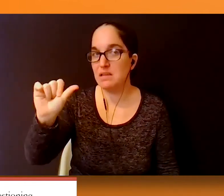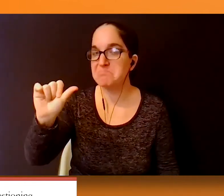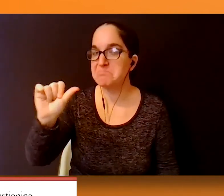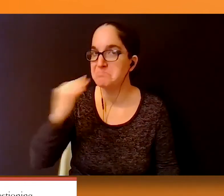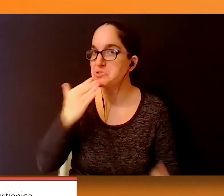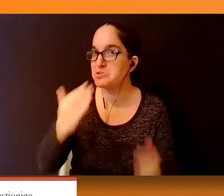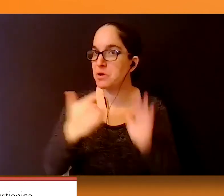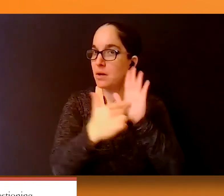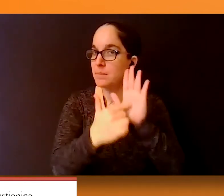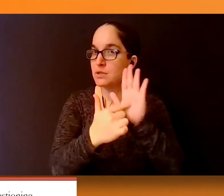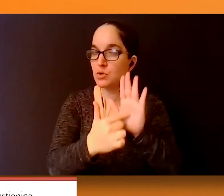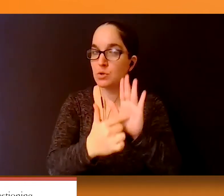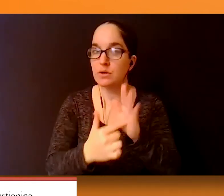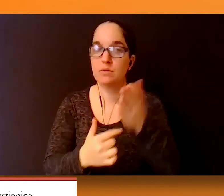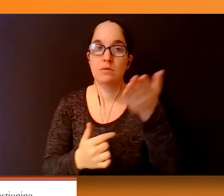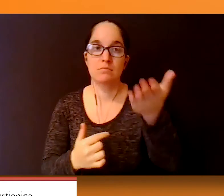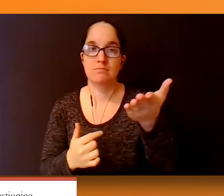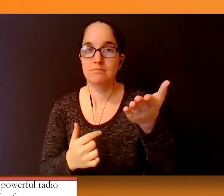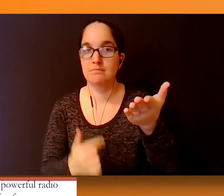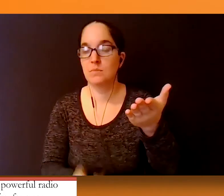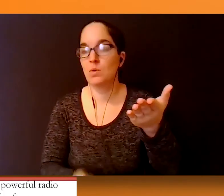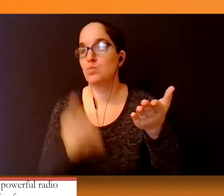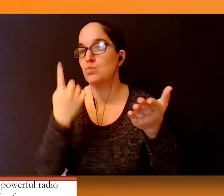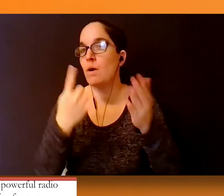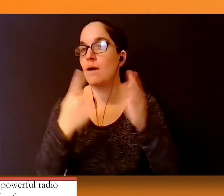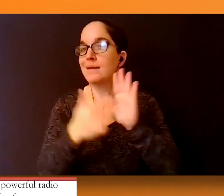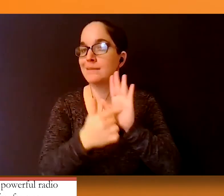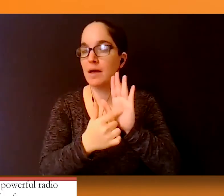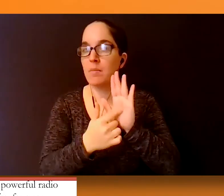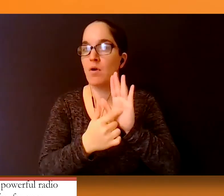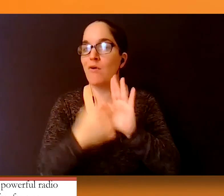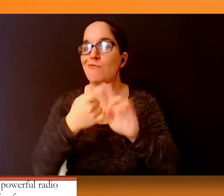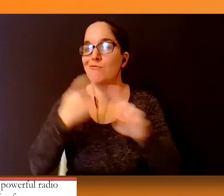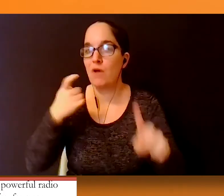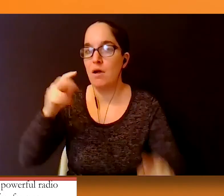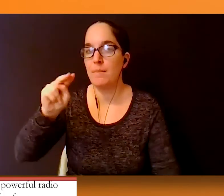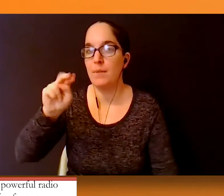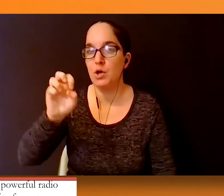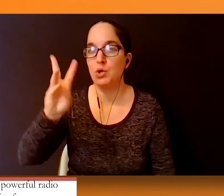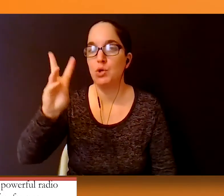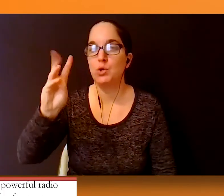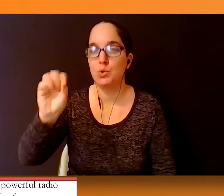And I'll just show you what this looks like. If you had a passage-- this is a passage from Newsela,